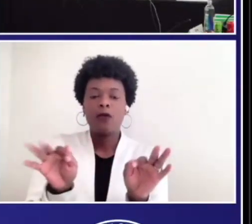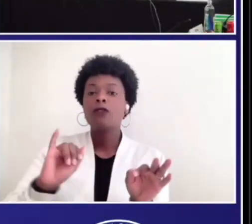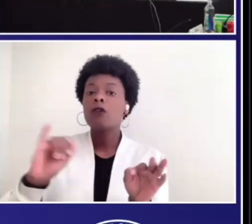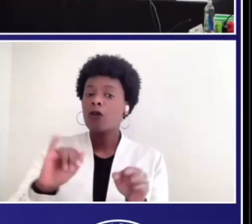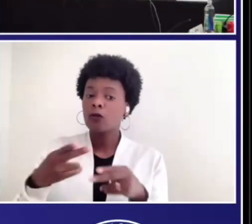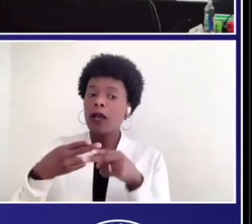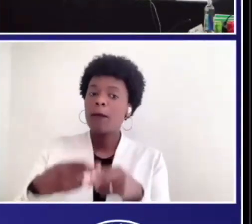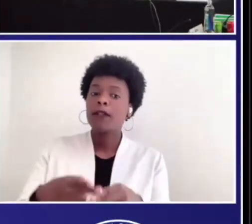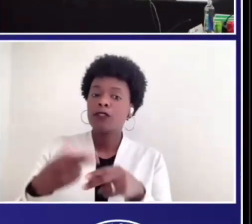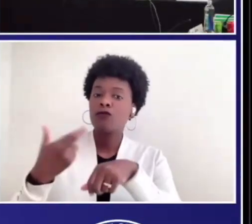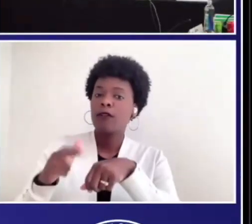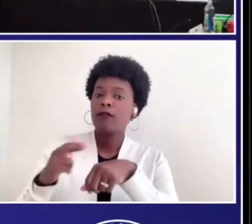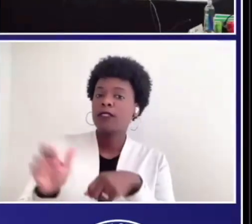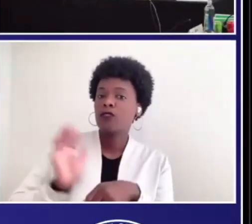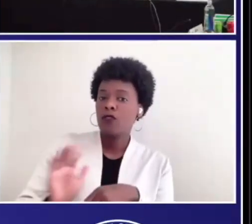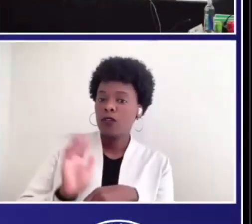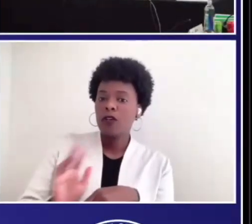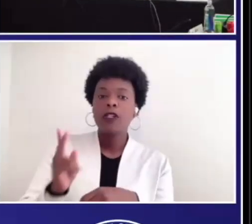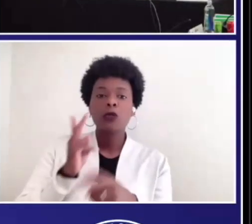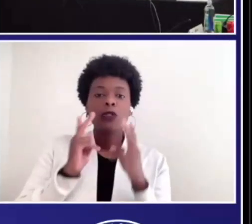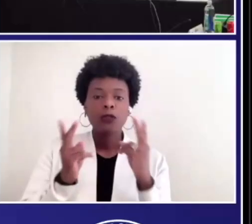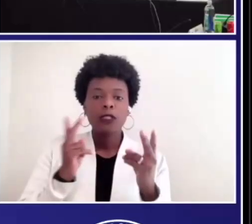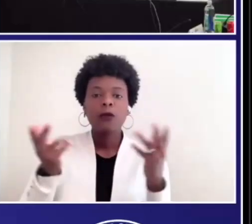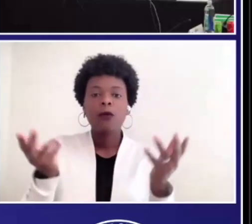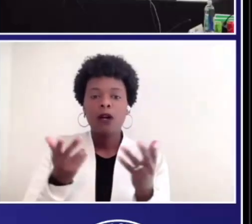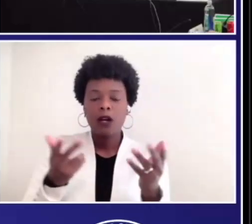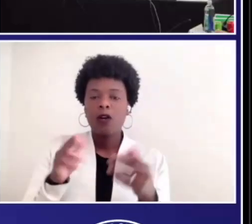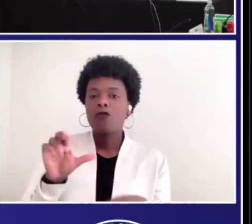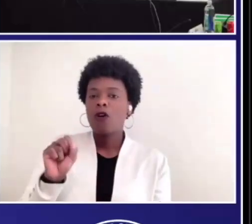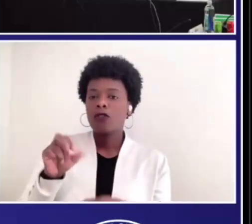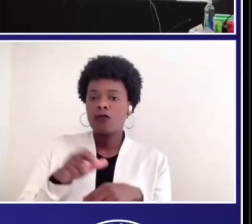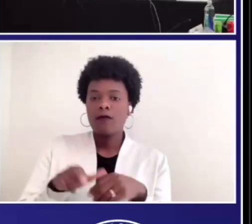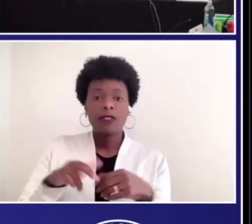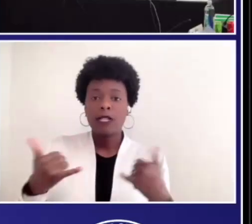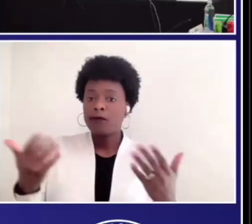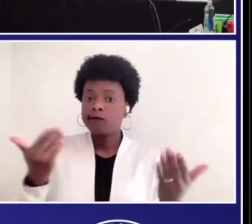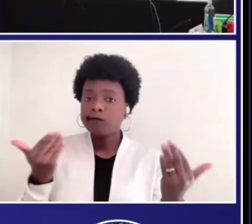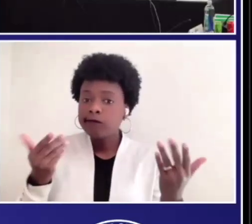but that's what you also see in the highlighted, is just the cross references. We'll open it up for questions. Alex Holt?